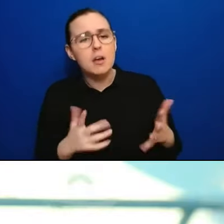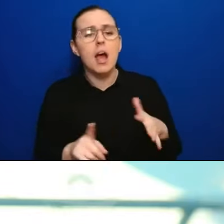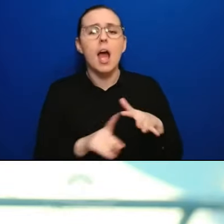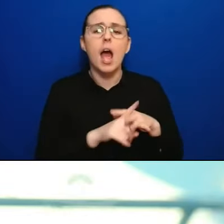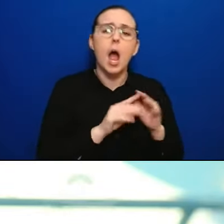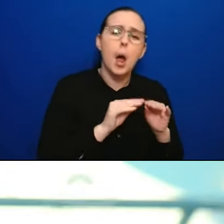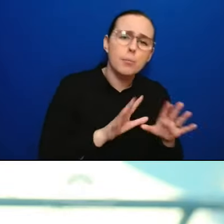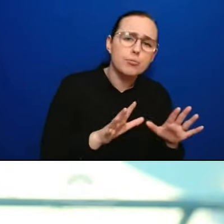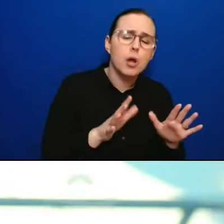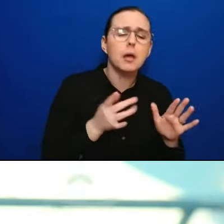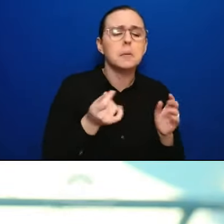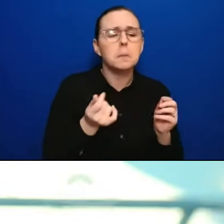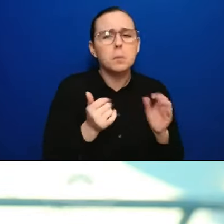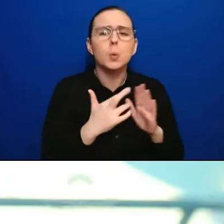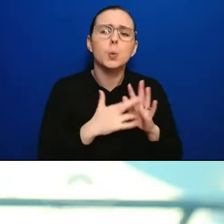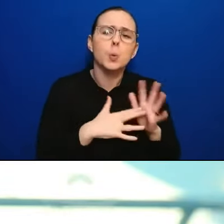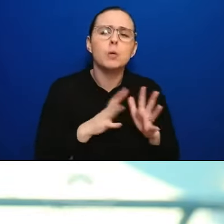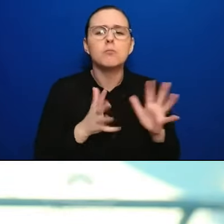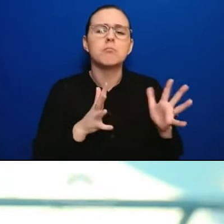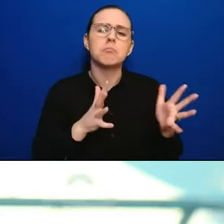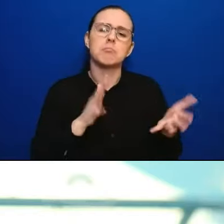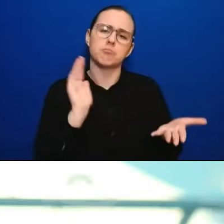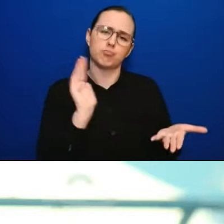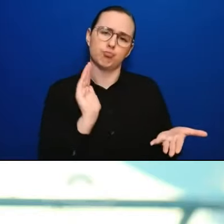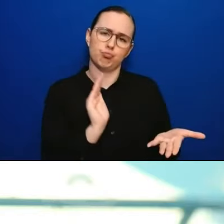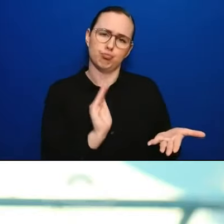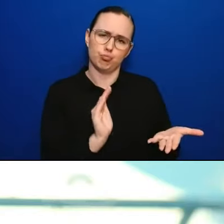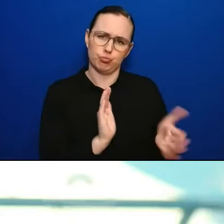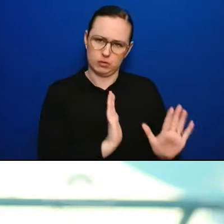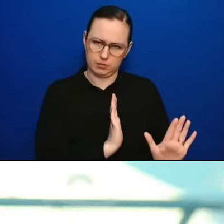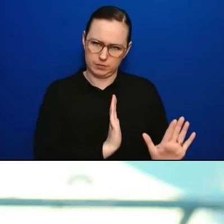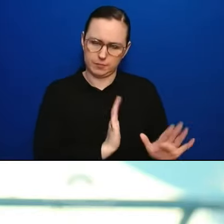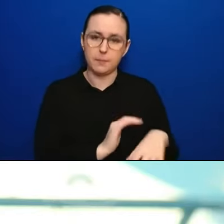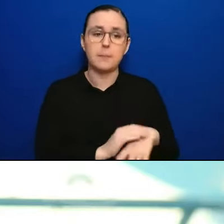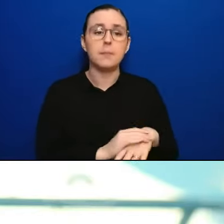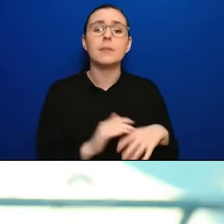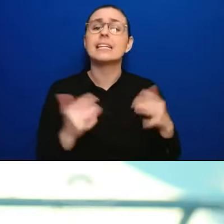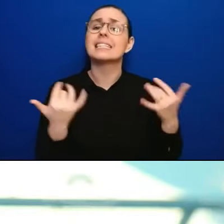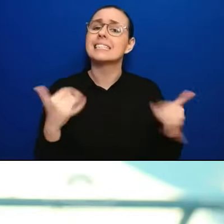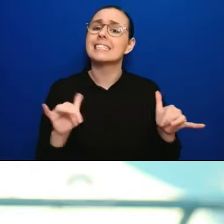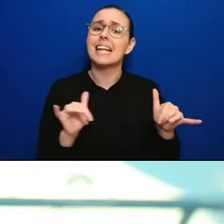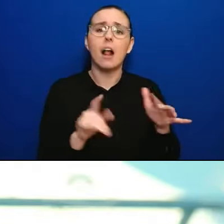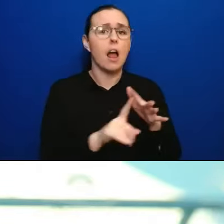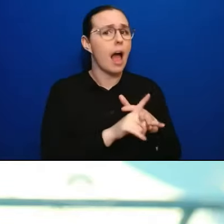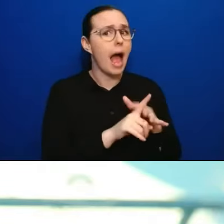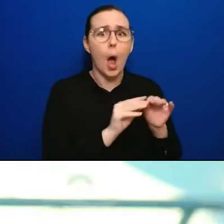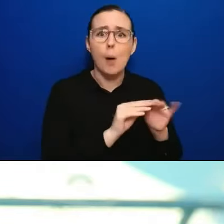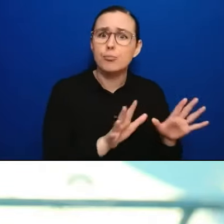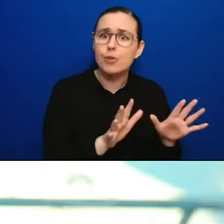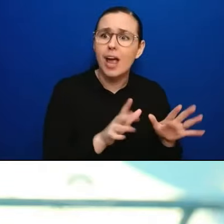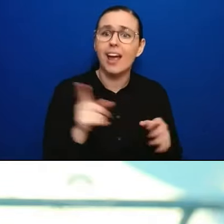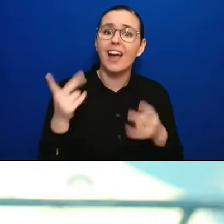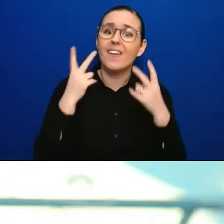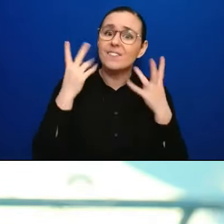overall measures. But especially outbreak measures. So still ensuring that a